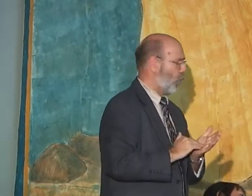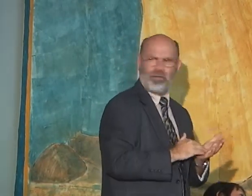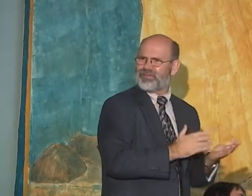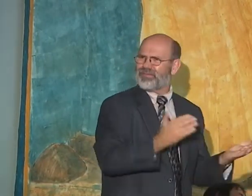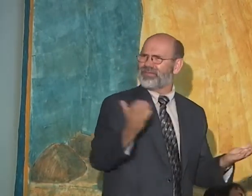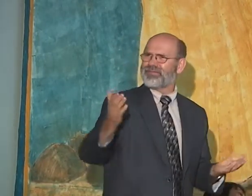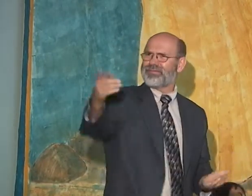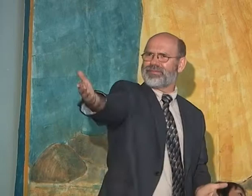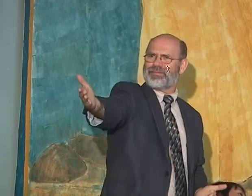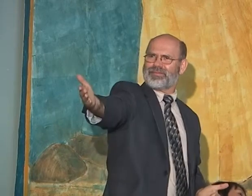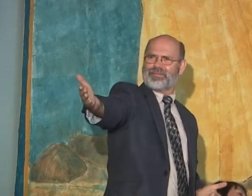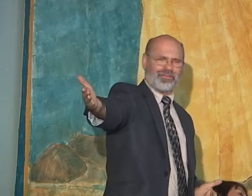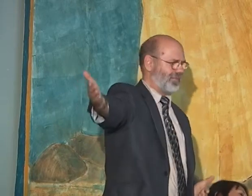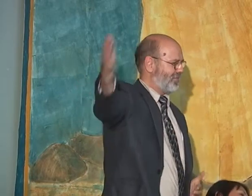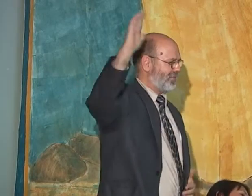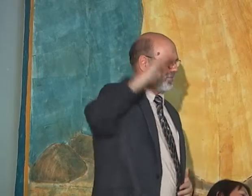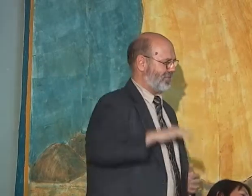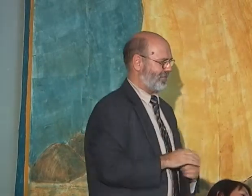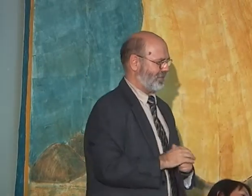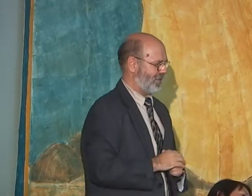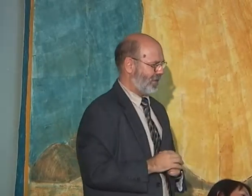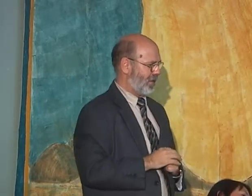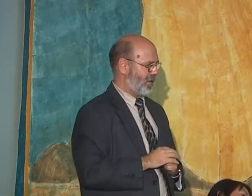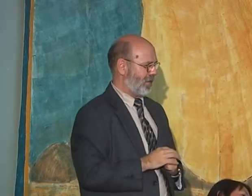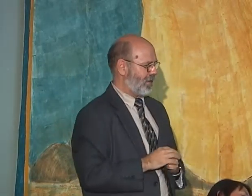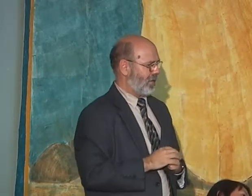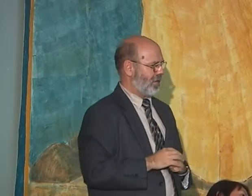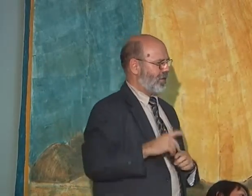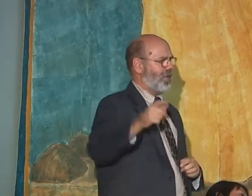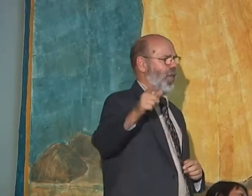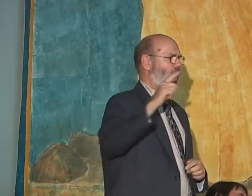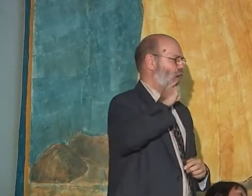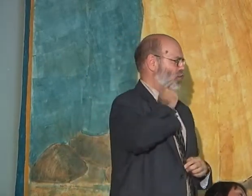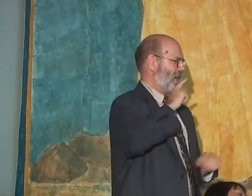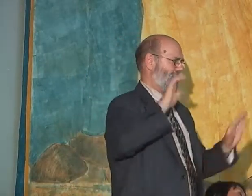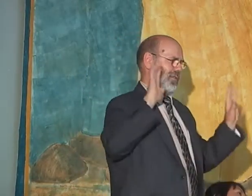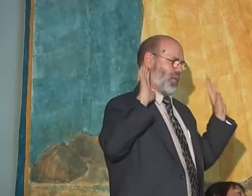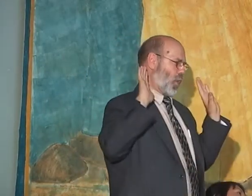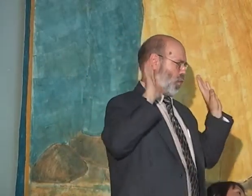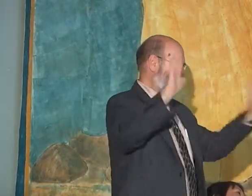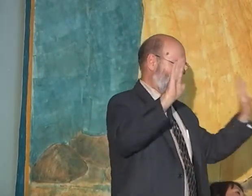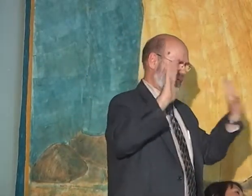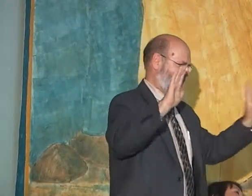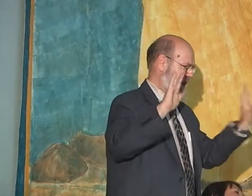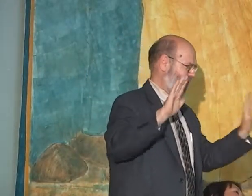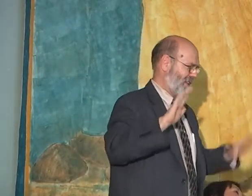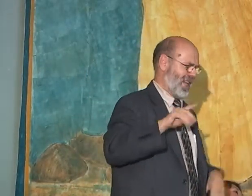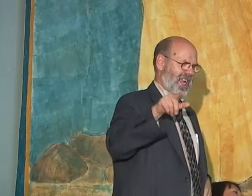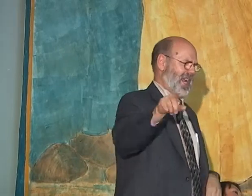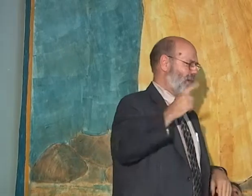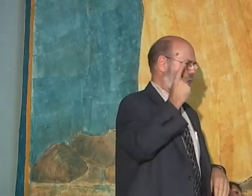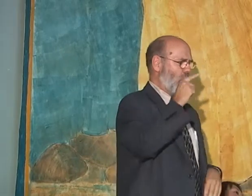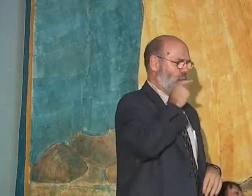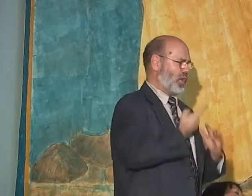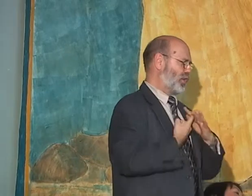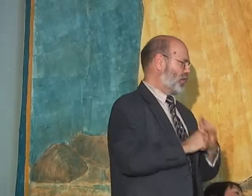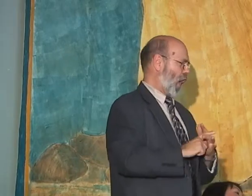for the, for Scadding Court, a wonderful, wonderful fellow,